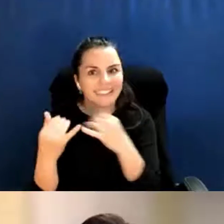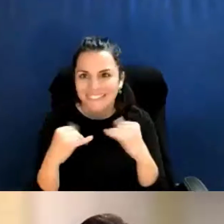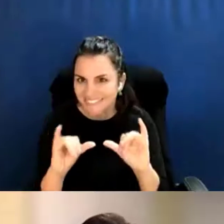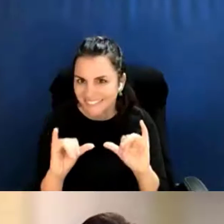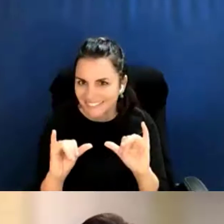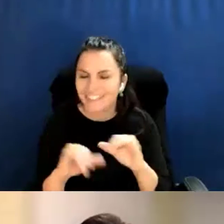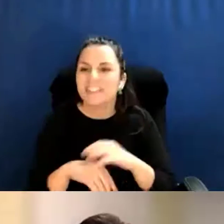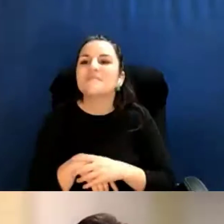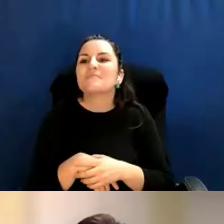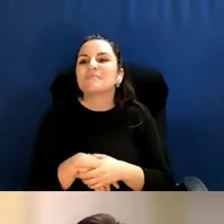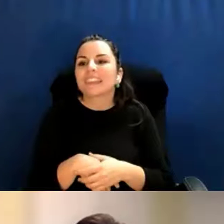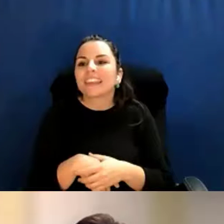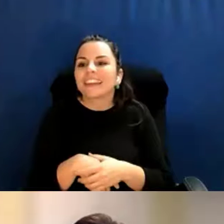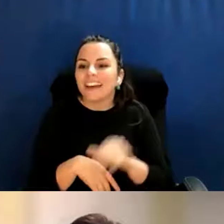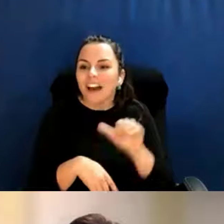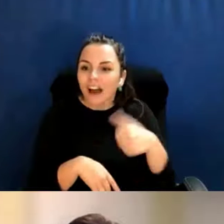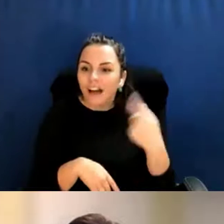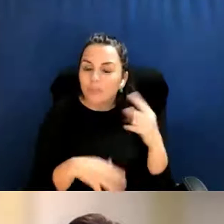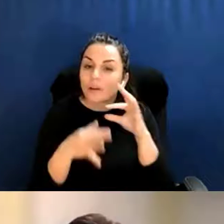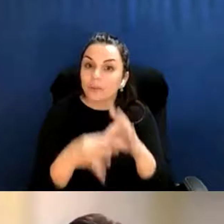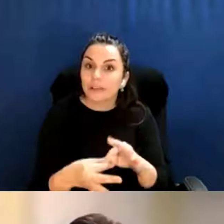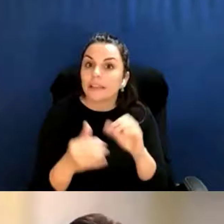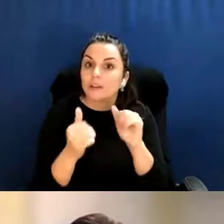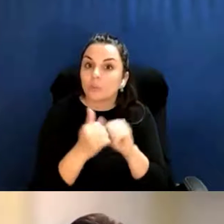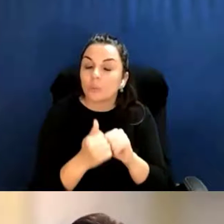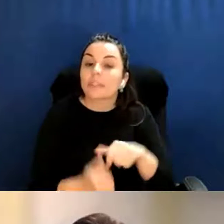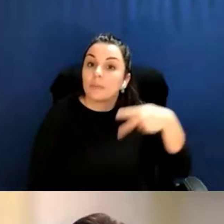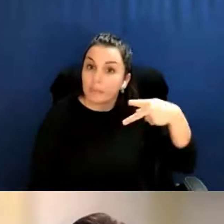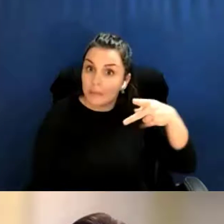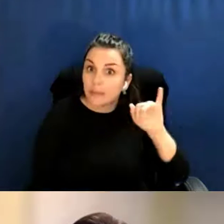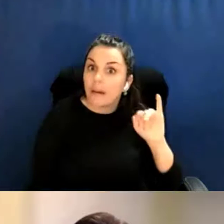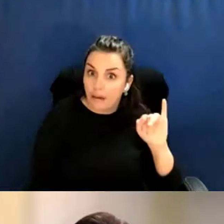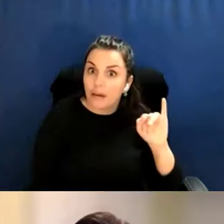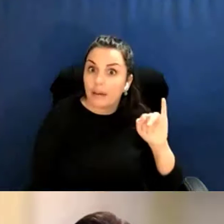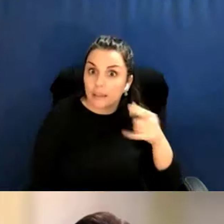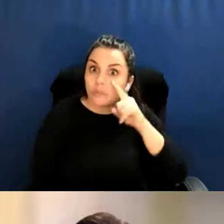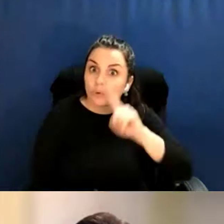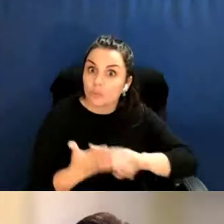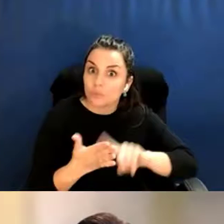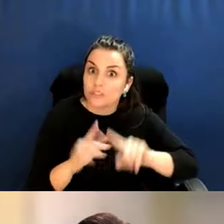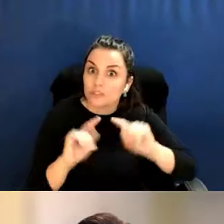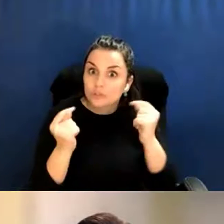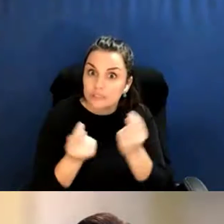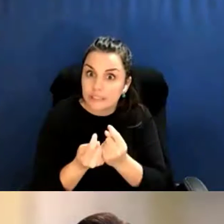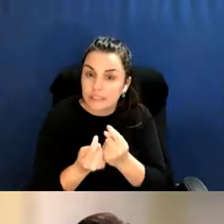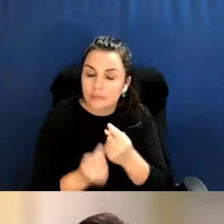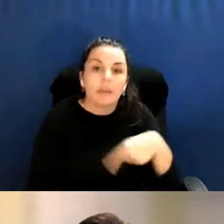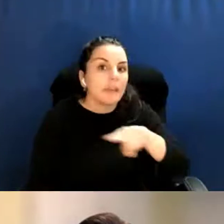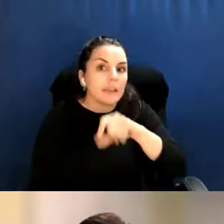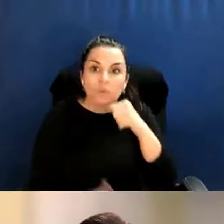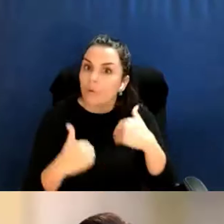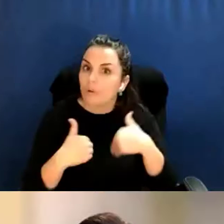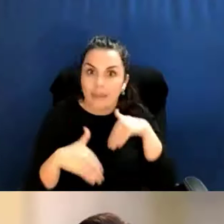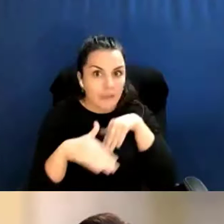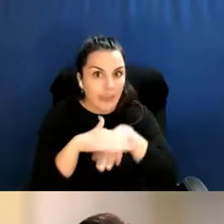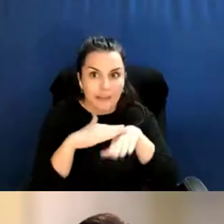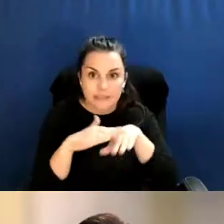So can you speak to when the primary investigator on the research team does not have access to identifiable information,